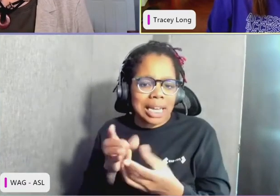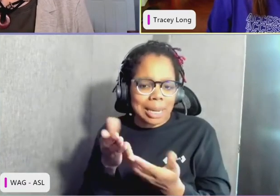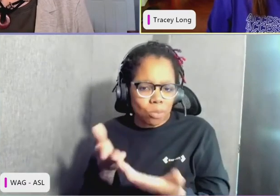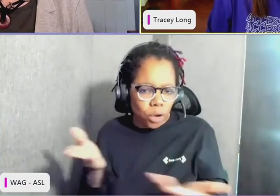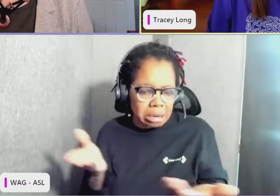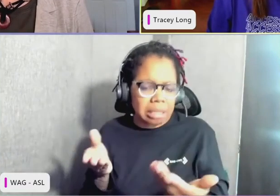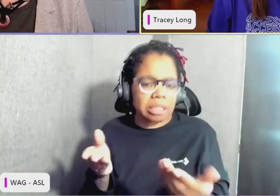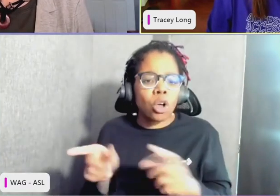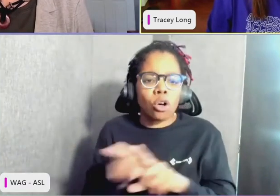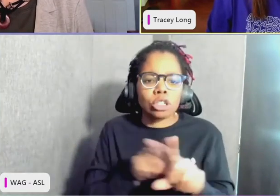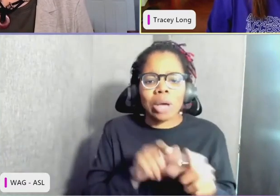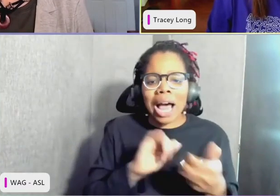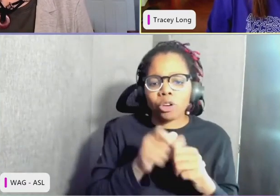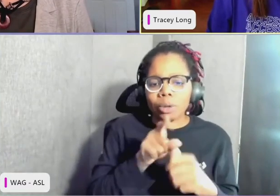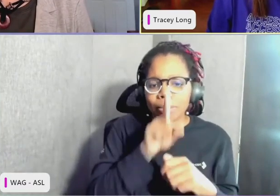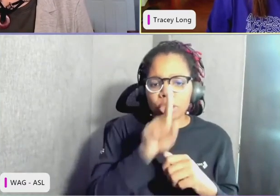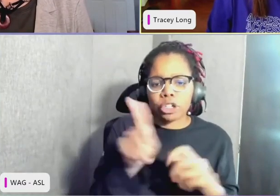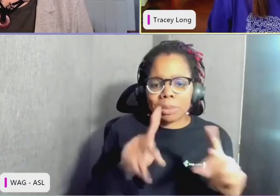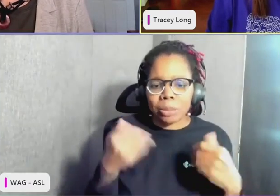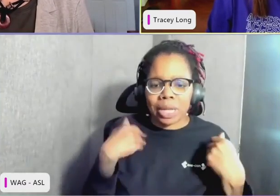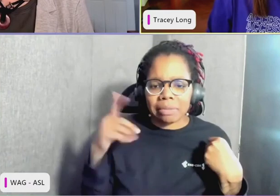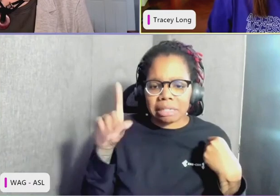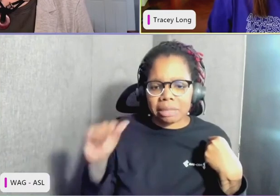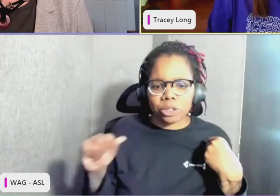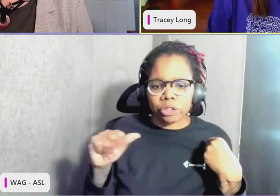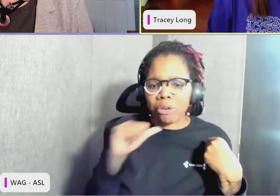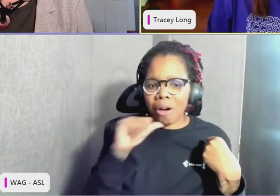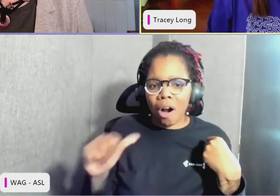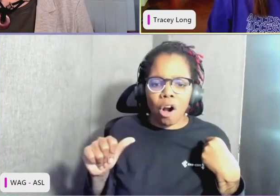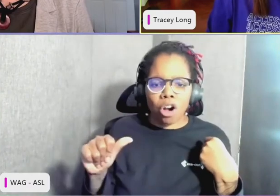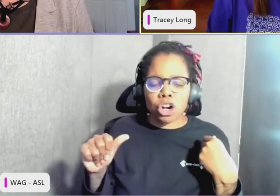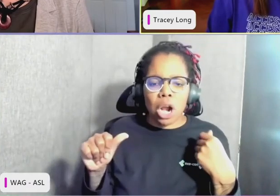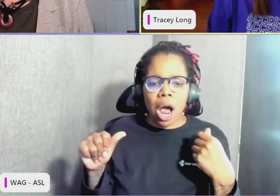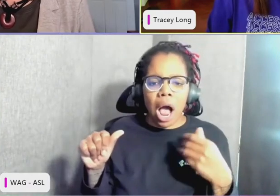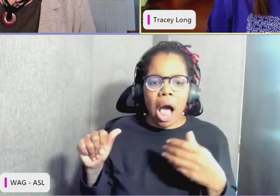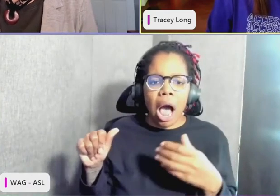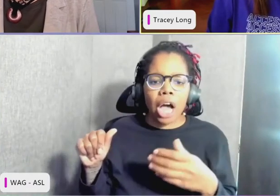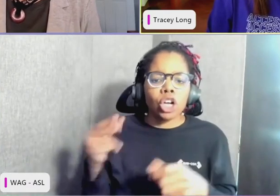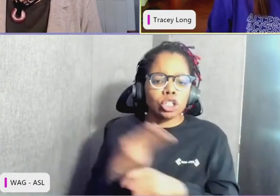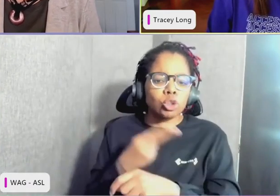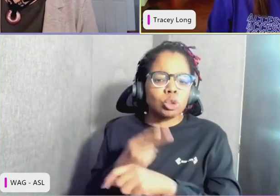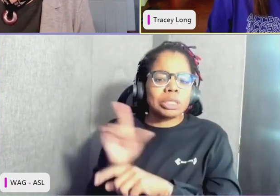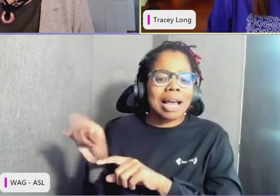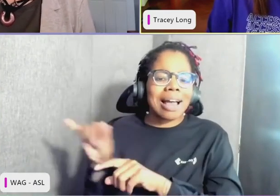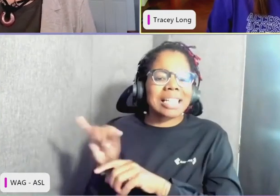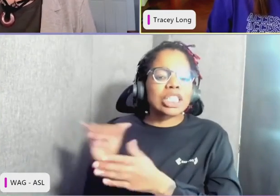person paper ballot mode of voting. How do we build trust in accessible voting for related products, and ensure